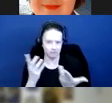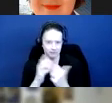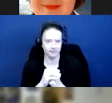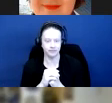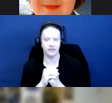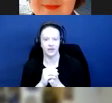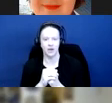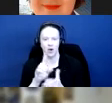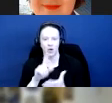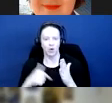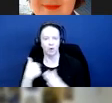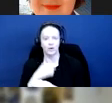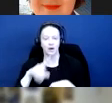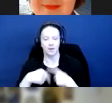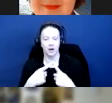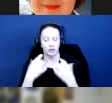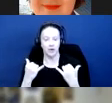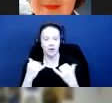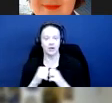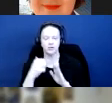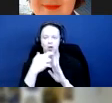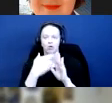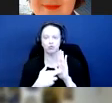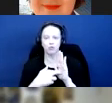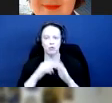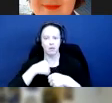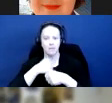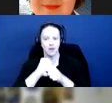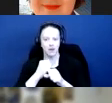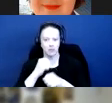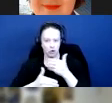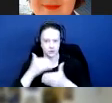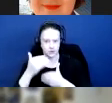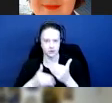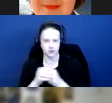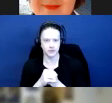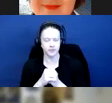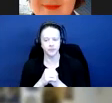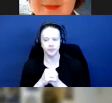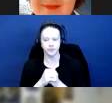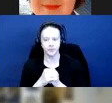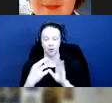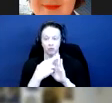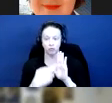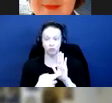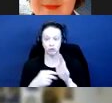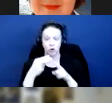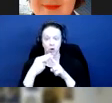is the rulemaking process and the rules are called OARS